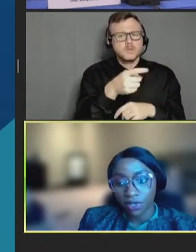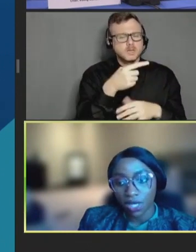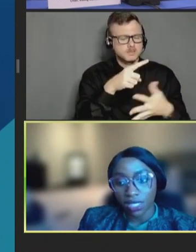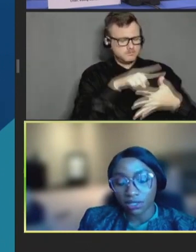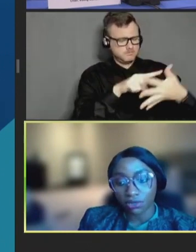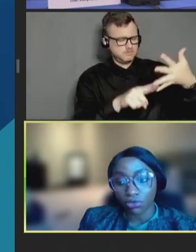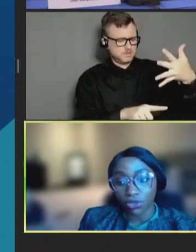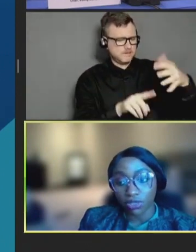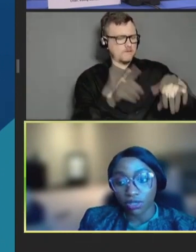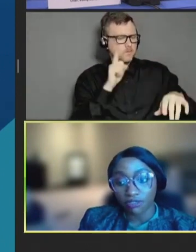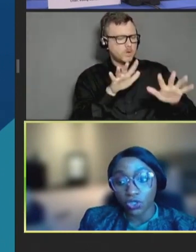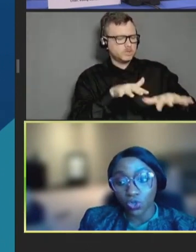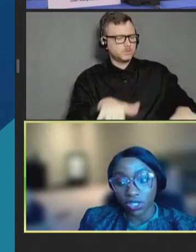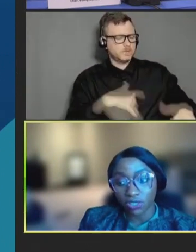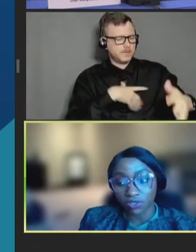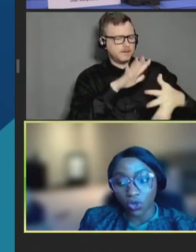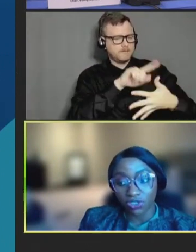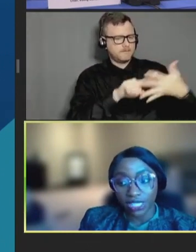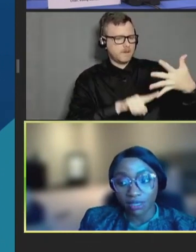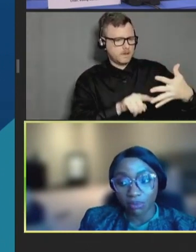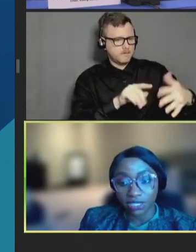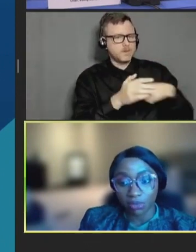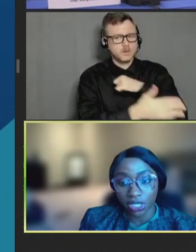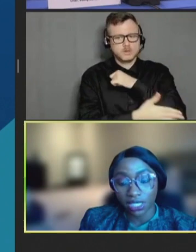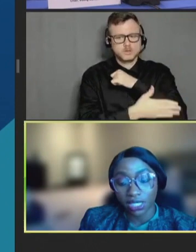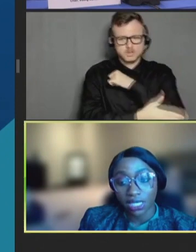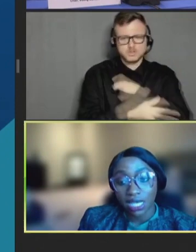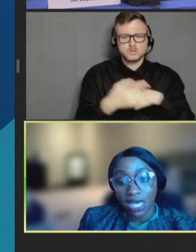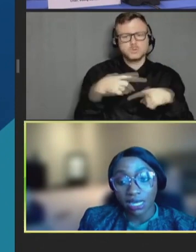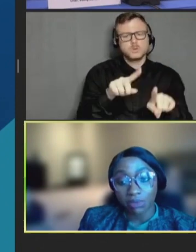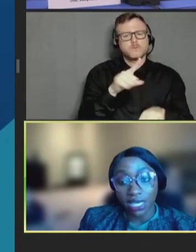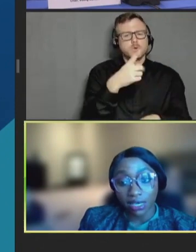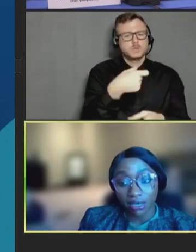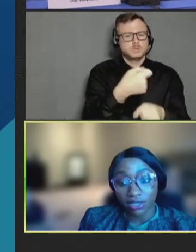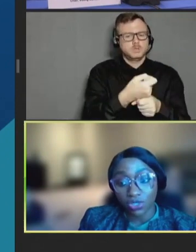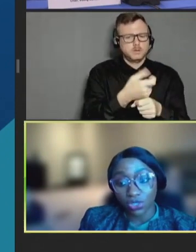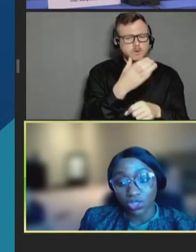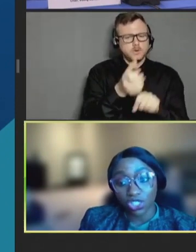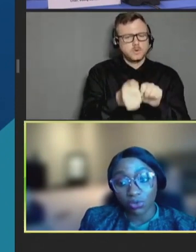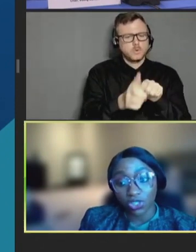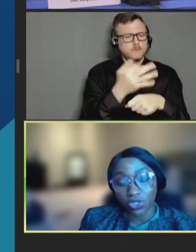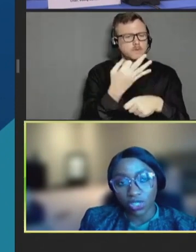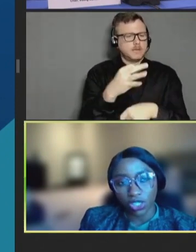and throughout the first two years of the COVID-19 pandemic. And I'm here to share with you today